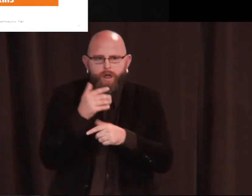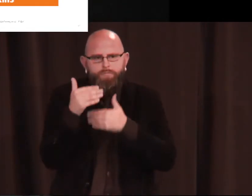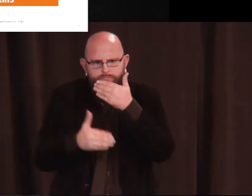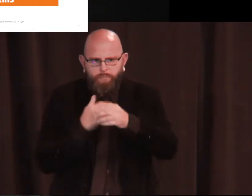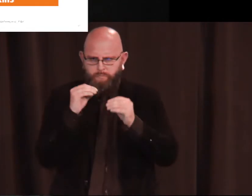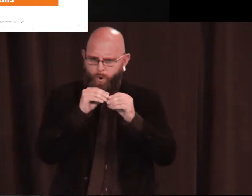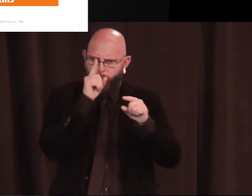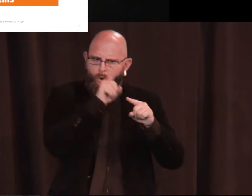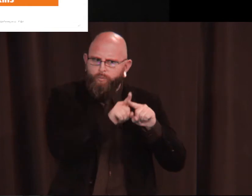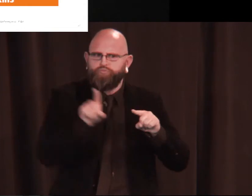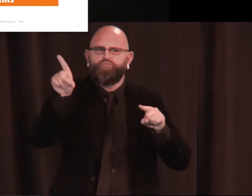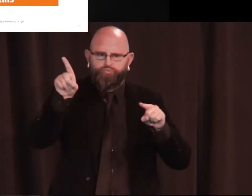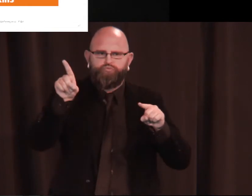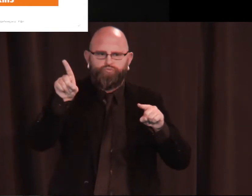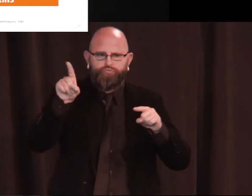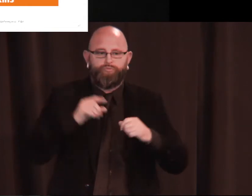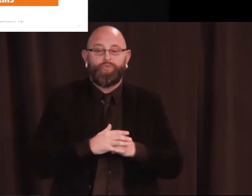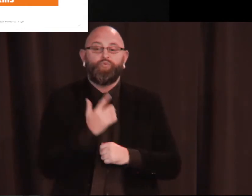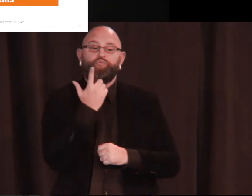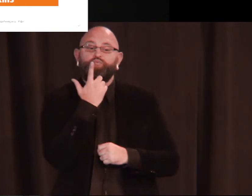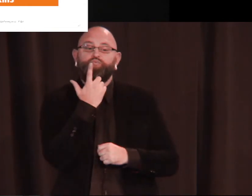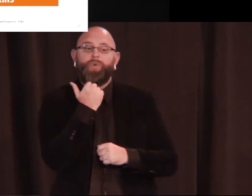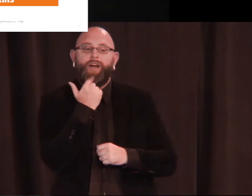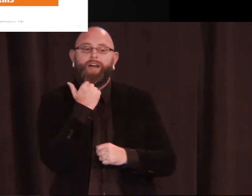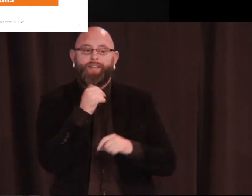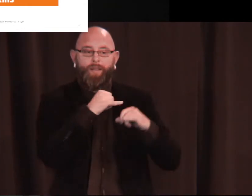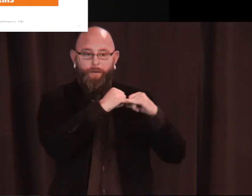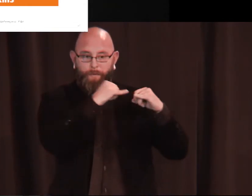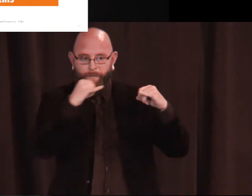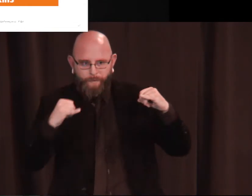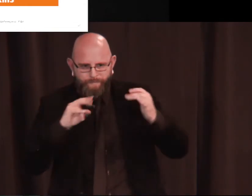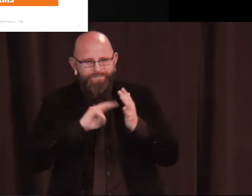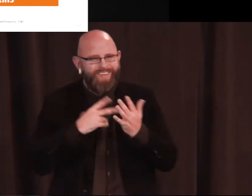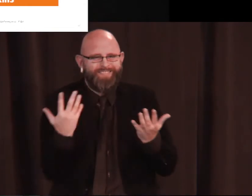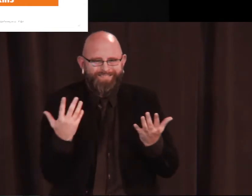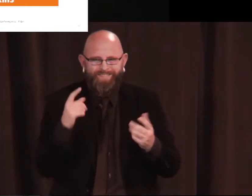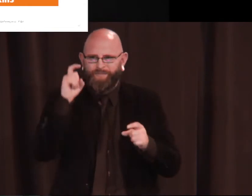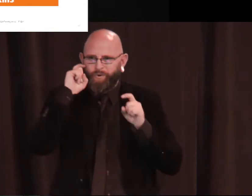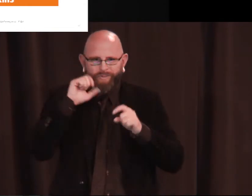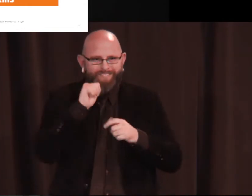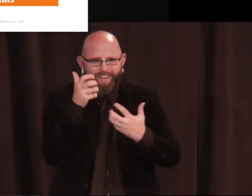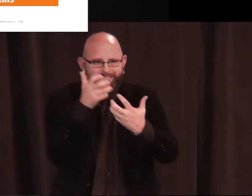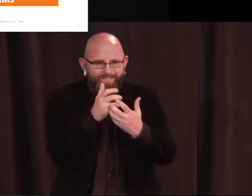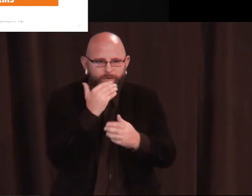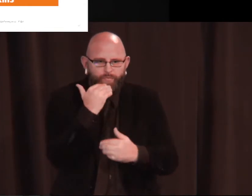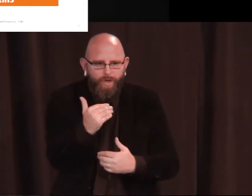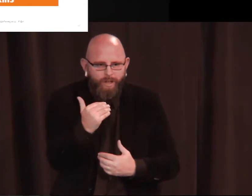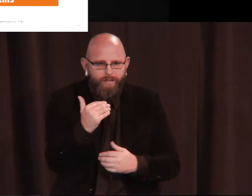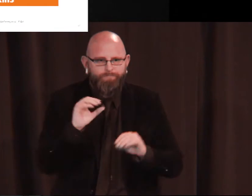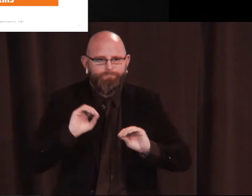The red dots show the children who were underamplified, so these were the children that were getting the least amount of benefit from their hearing aids